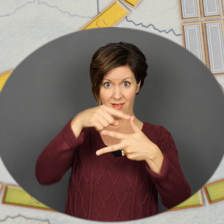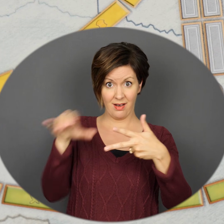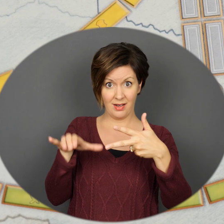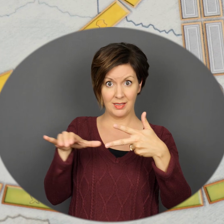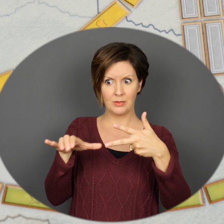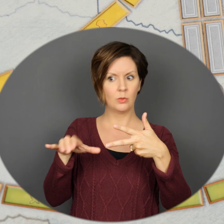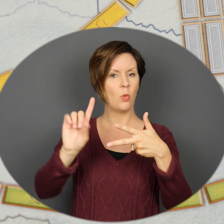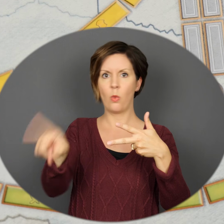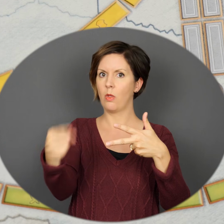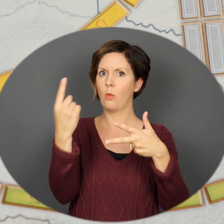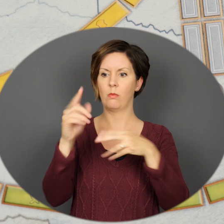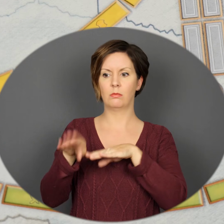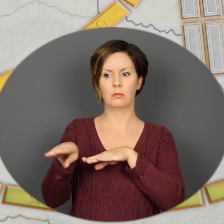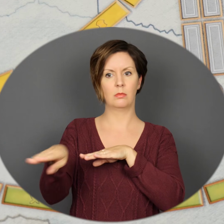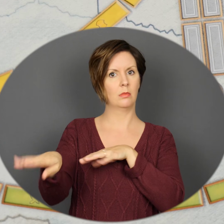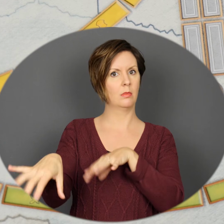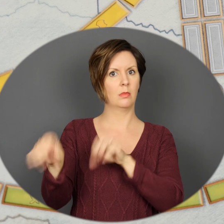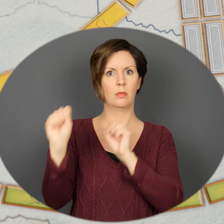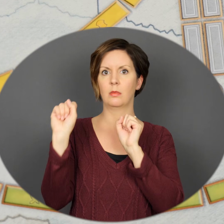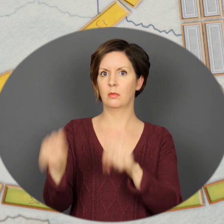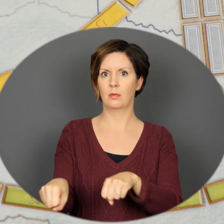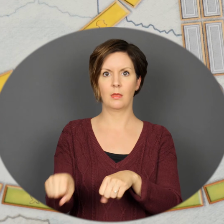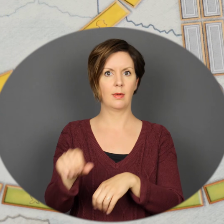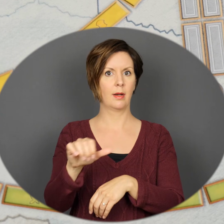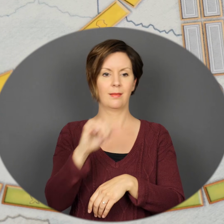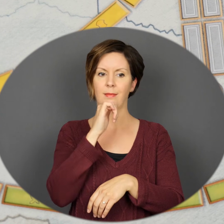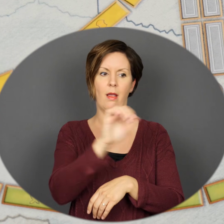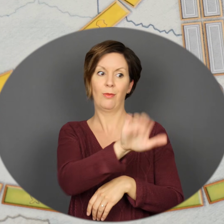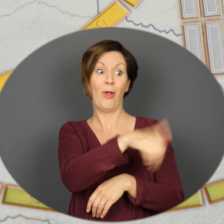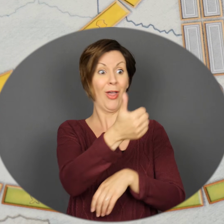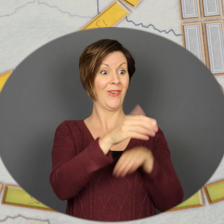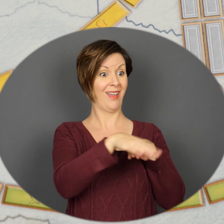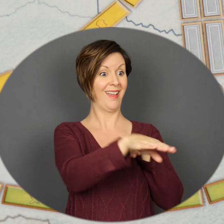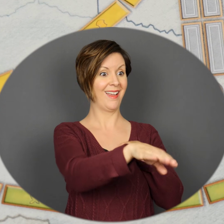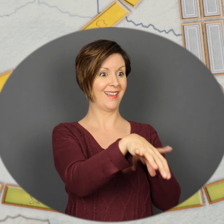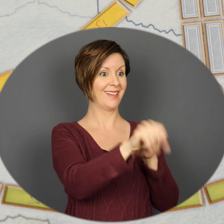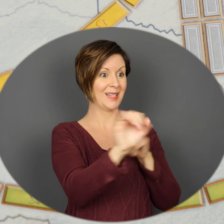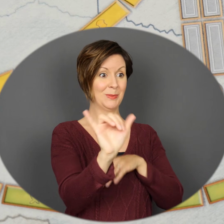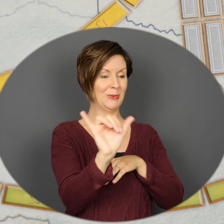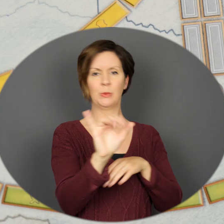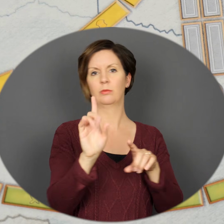so even if I had three white train cards in my hand, I couldn't claim this route at the same time.